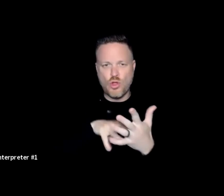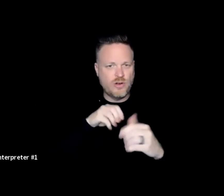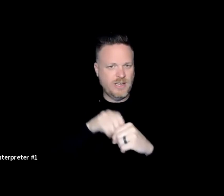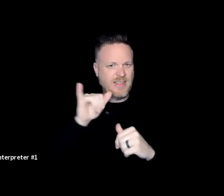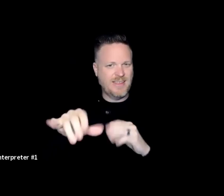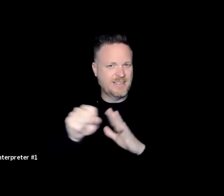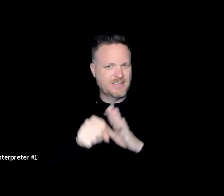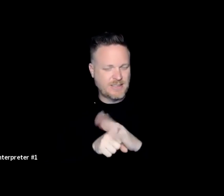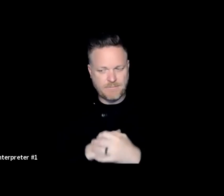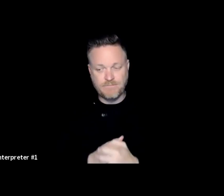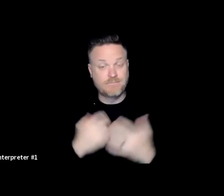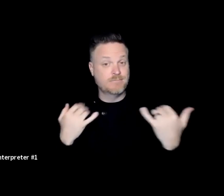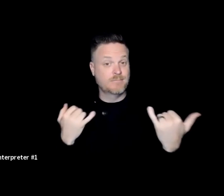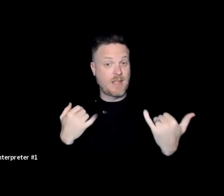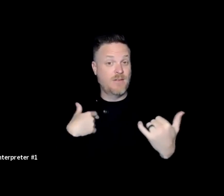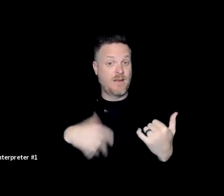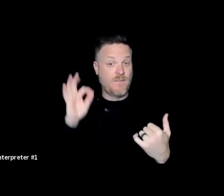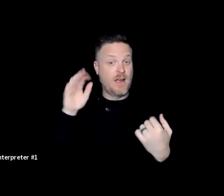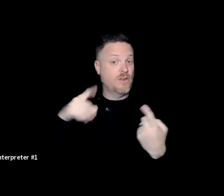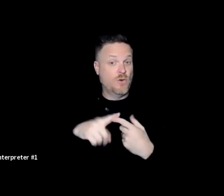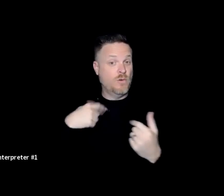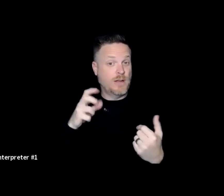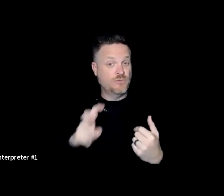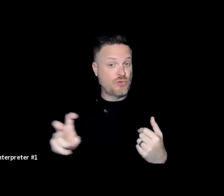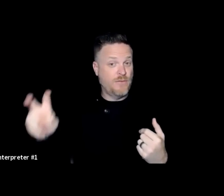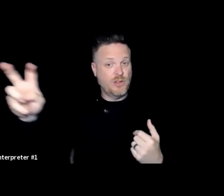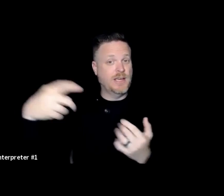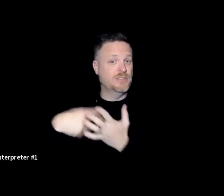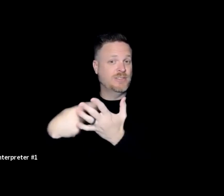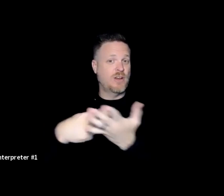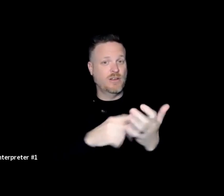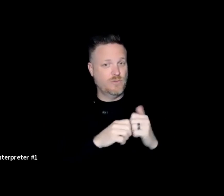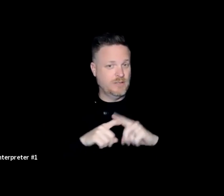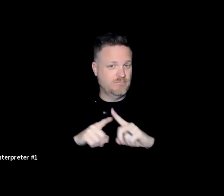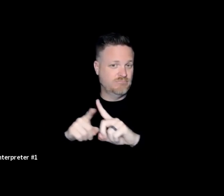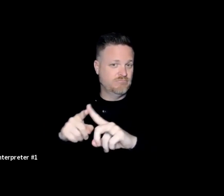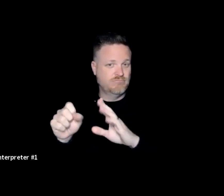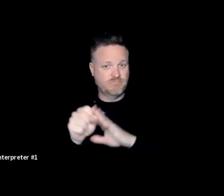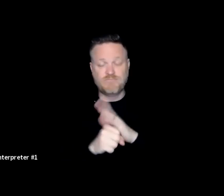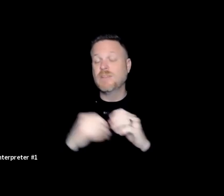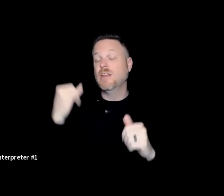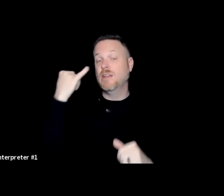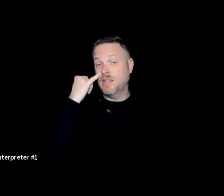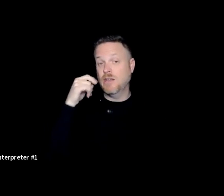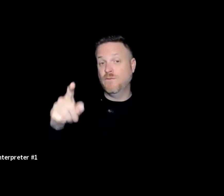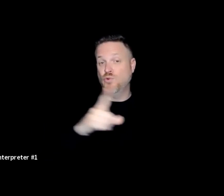What I'm finding from traveling around and talking to different states, if you legislate Return to